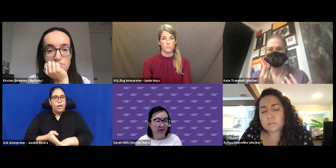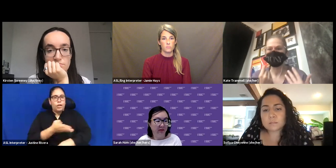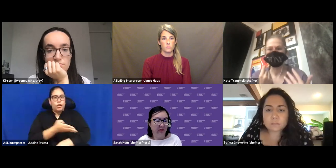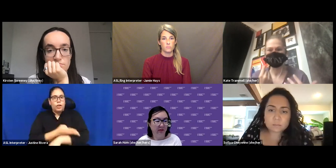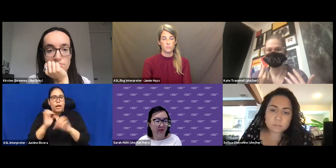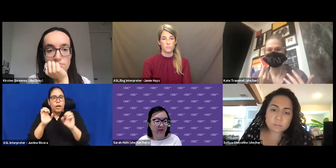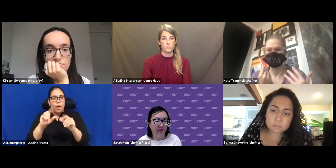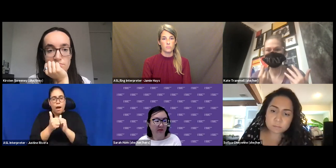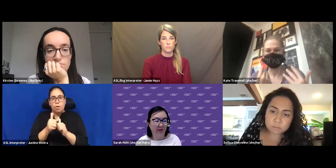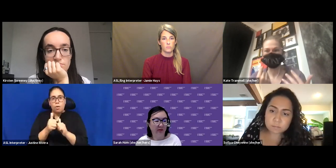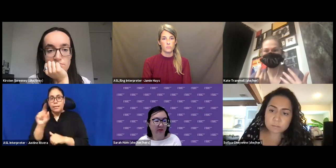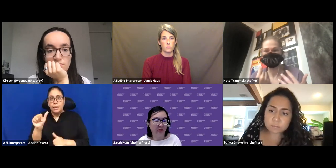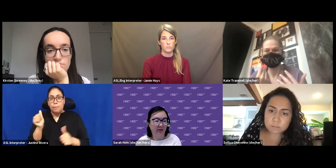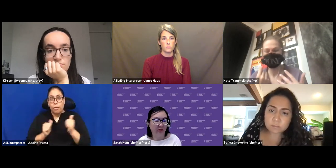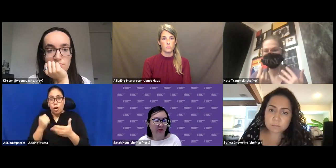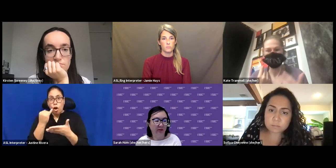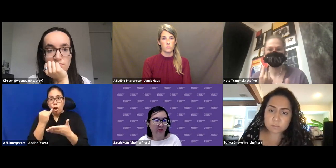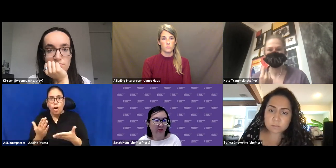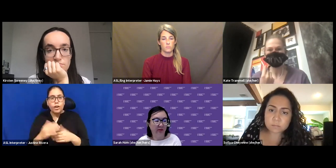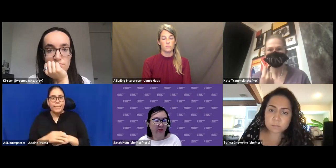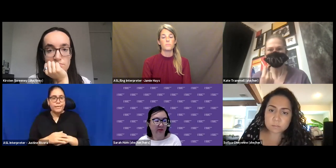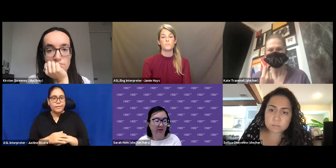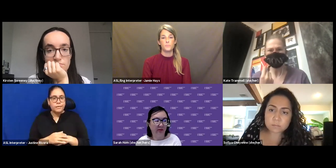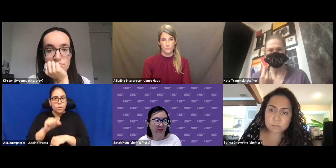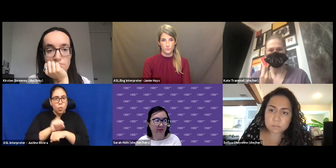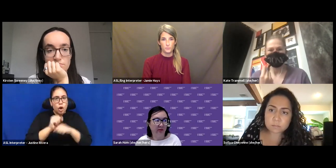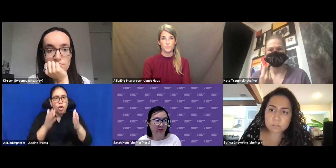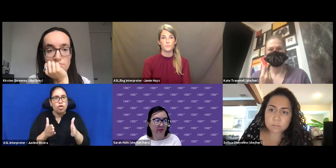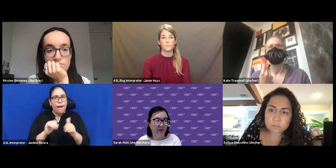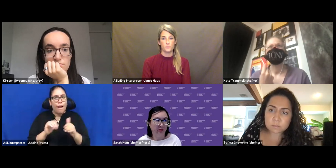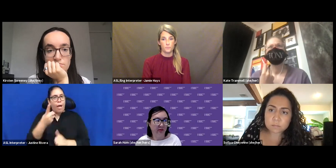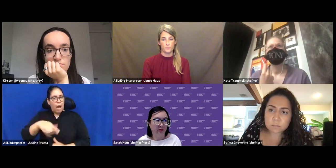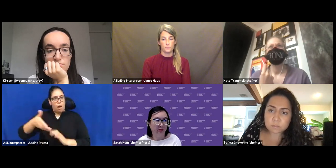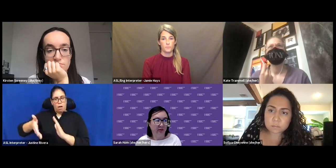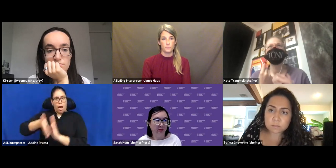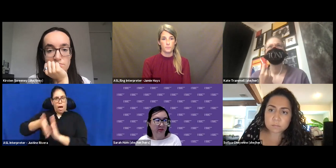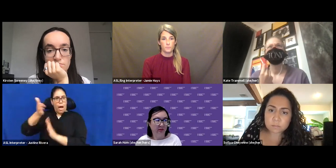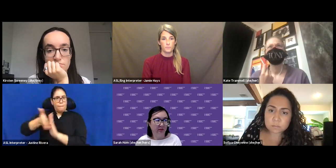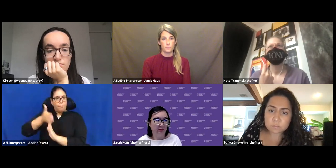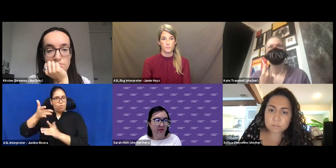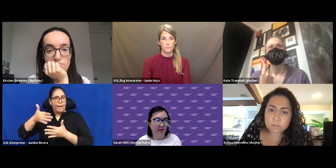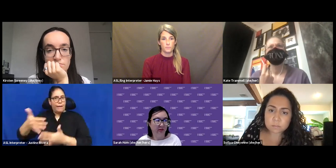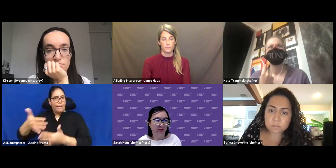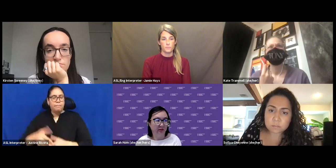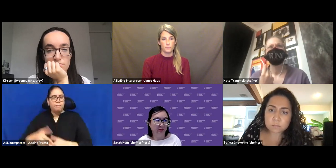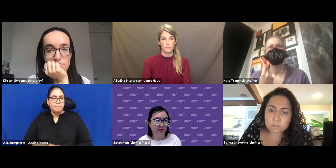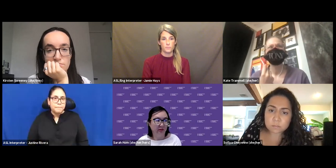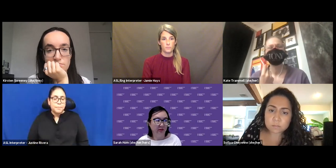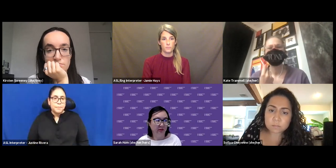theatre artists and workers operate. So for me, disability